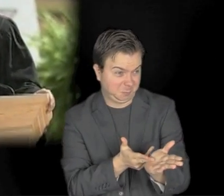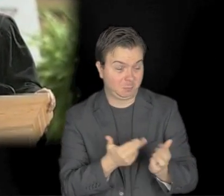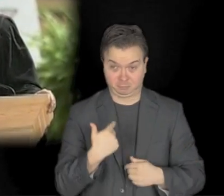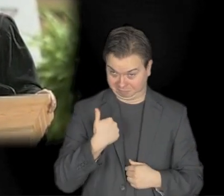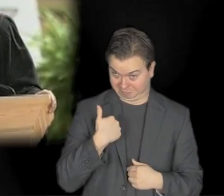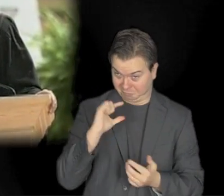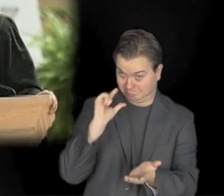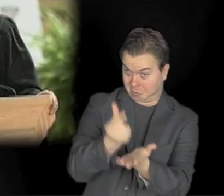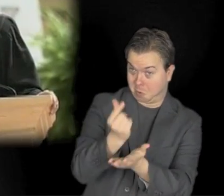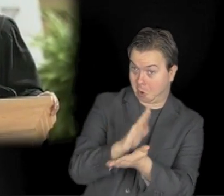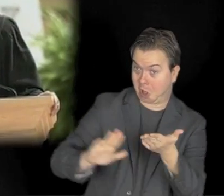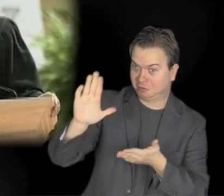I never graduated from college.